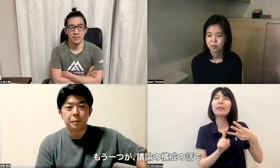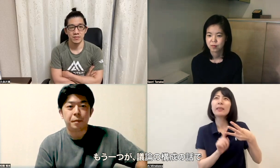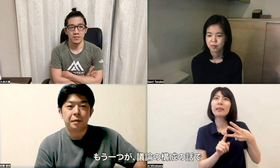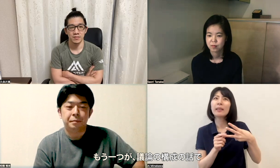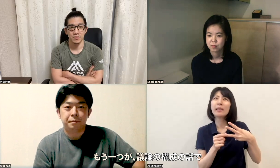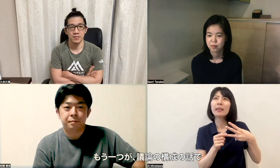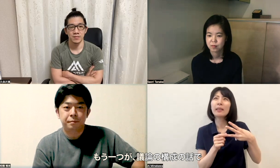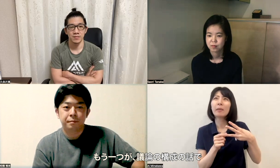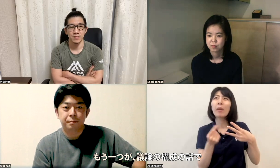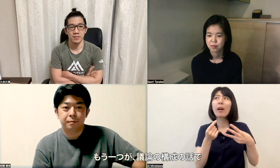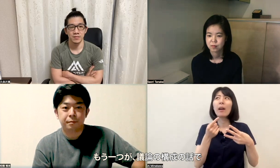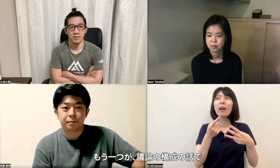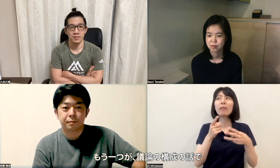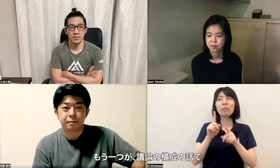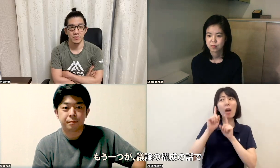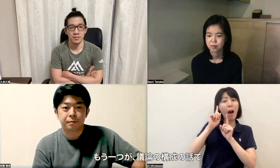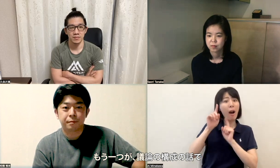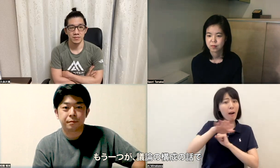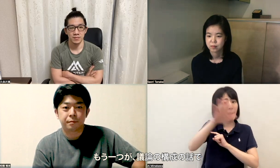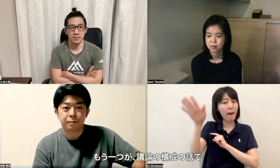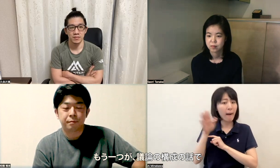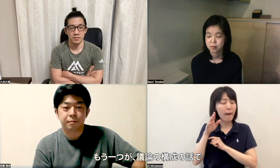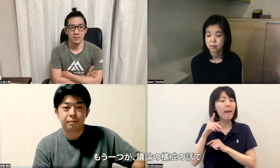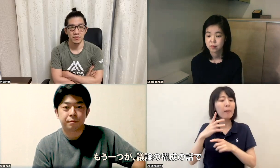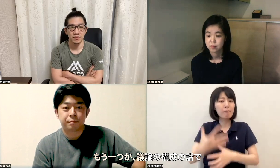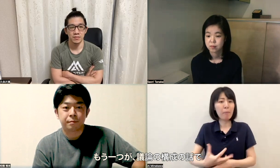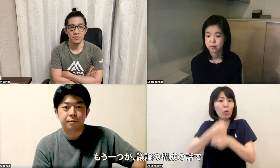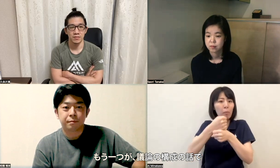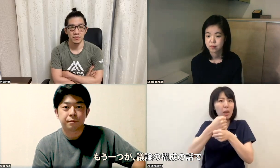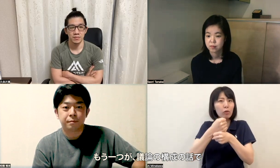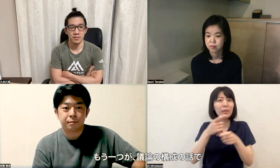Another issue is about the structure of arguments.